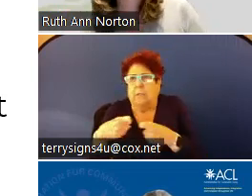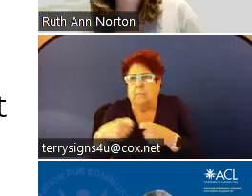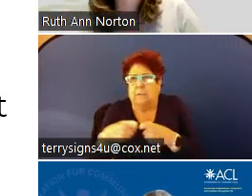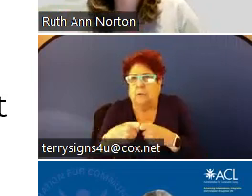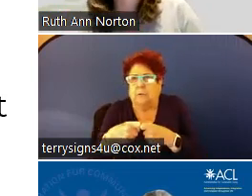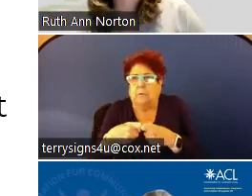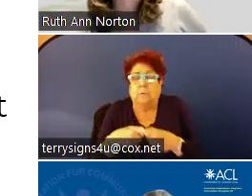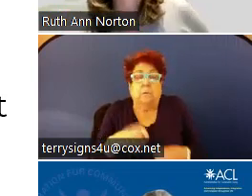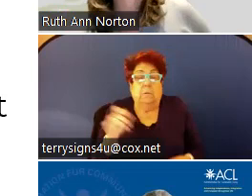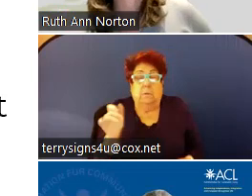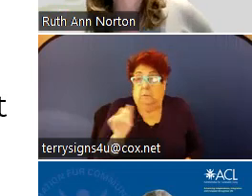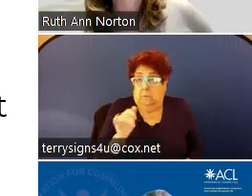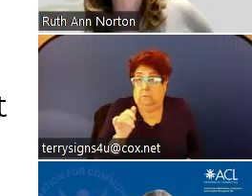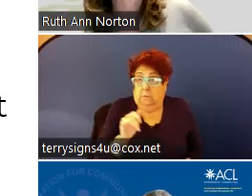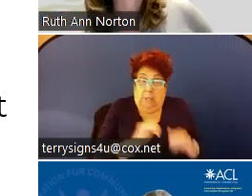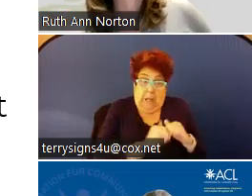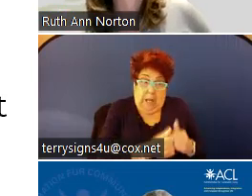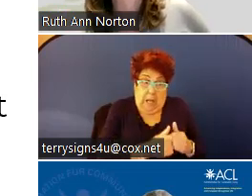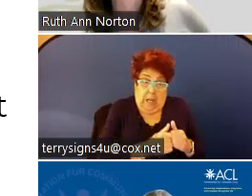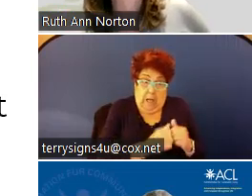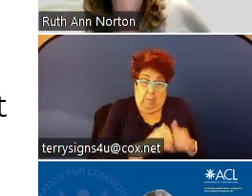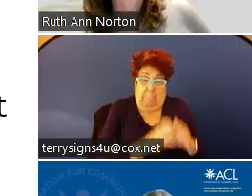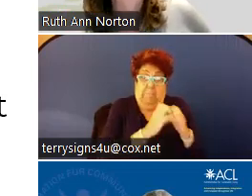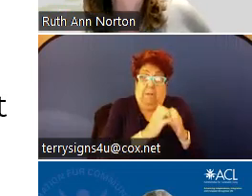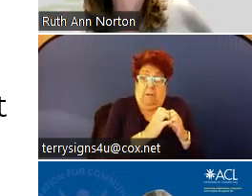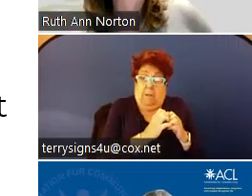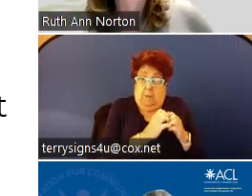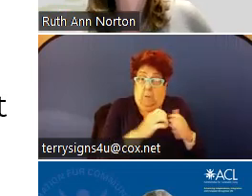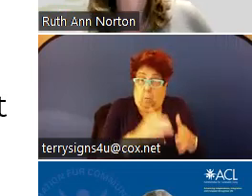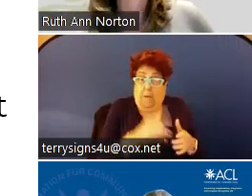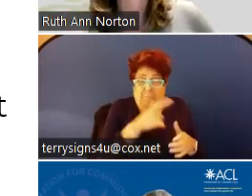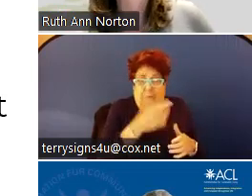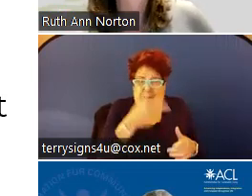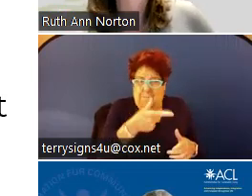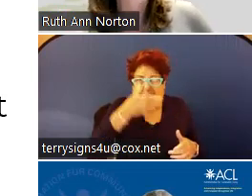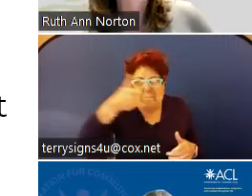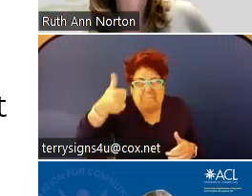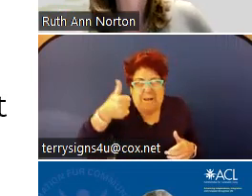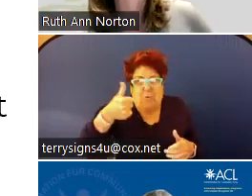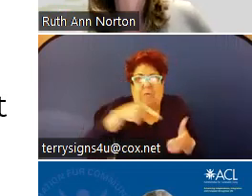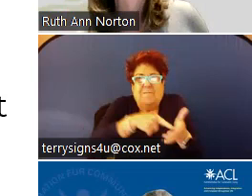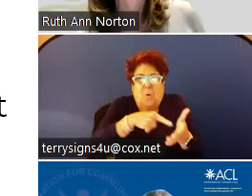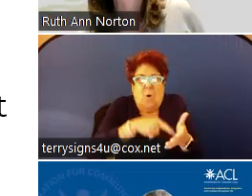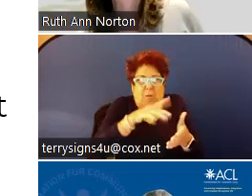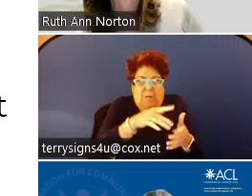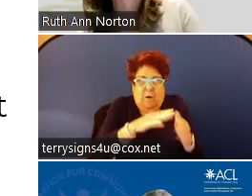we build the mechanisms for them to better afford their housing or their maintenance?